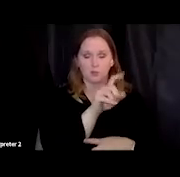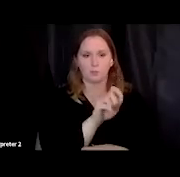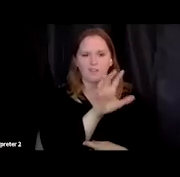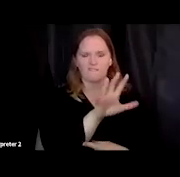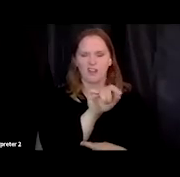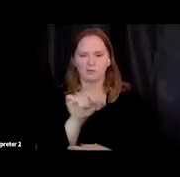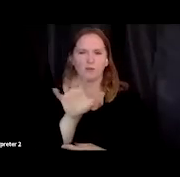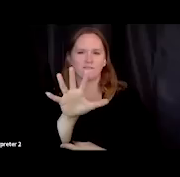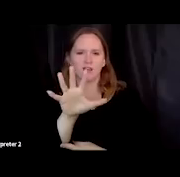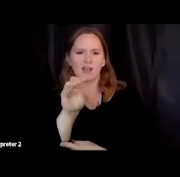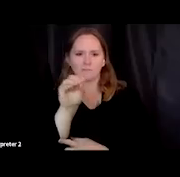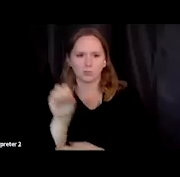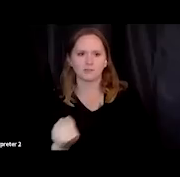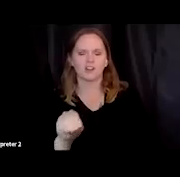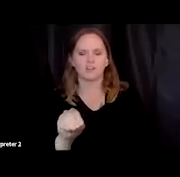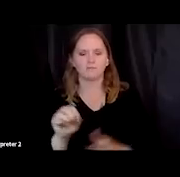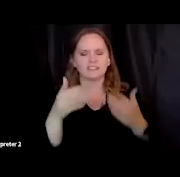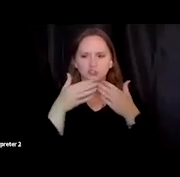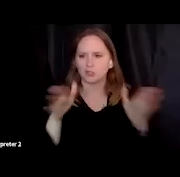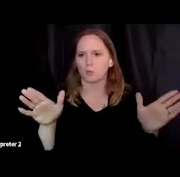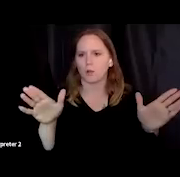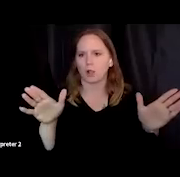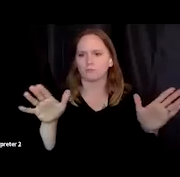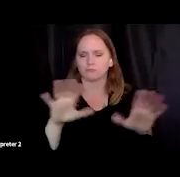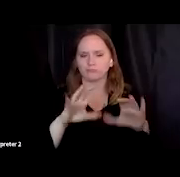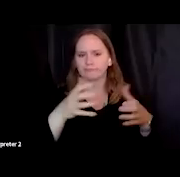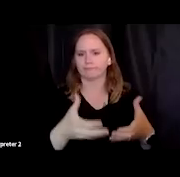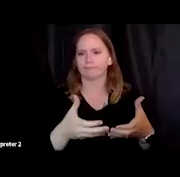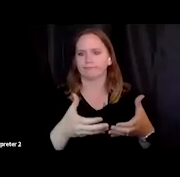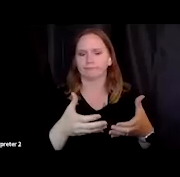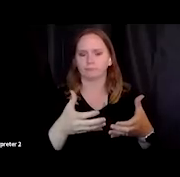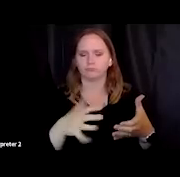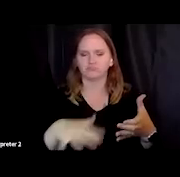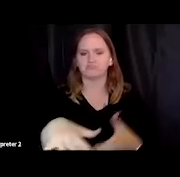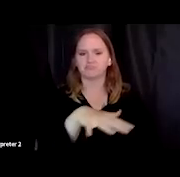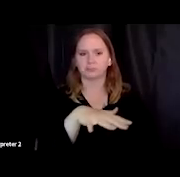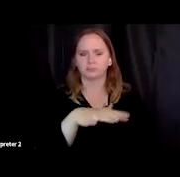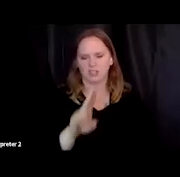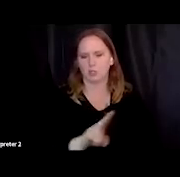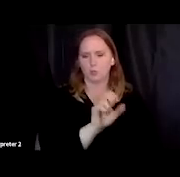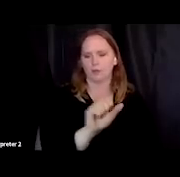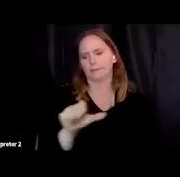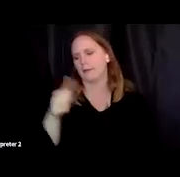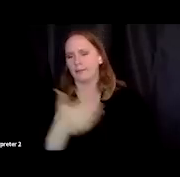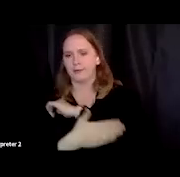We know this from numerous studies that just look at, you know, the general kind of population in the US and other countries as well.